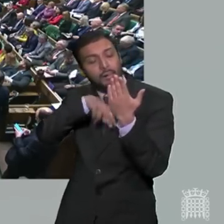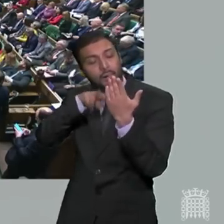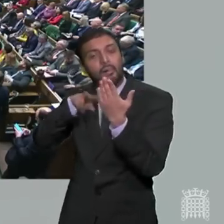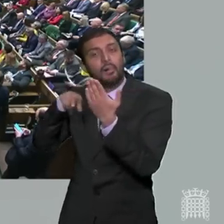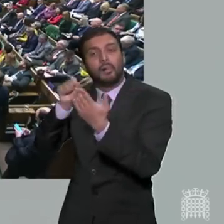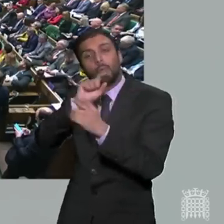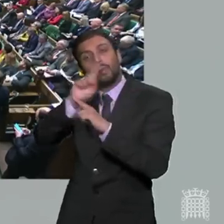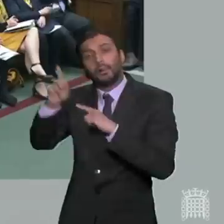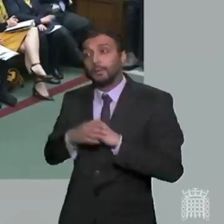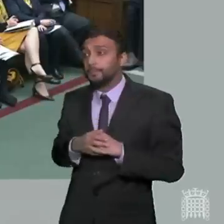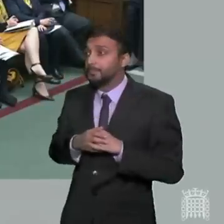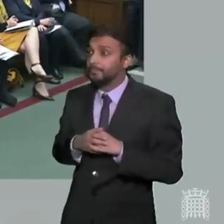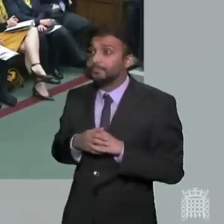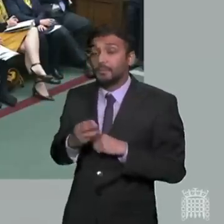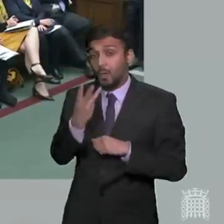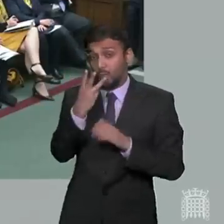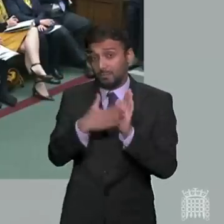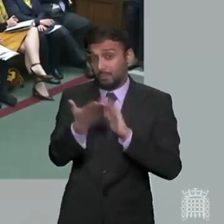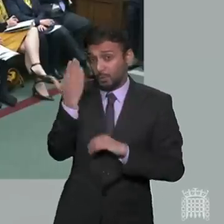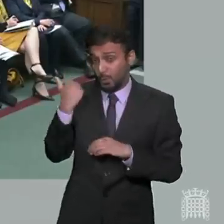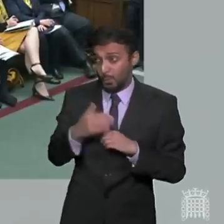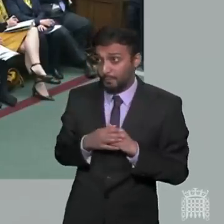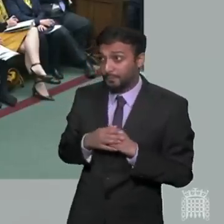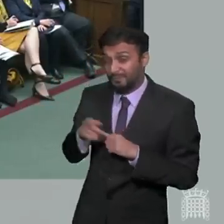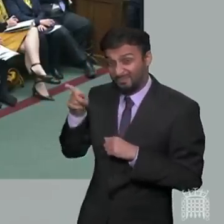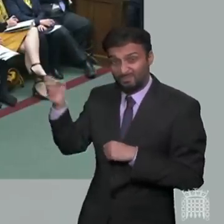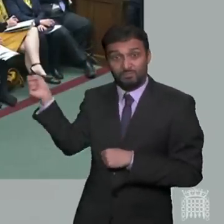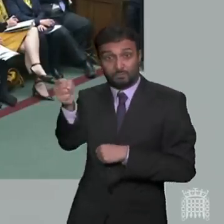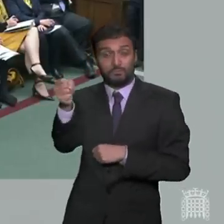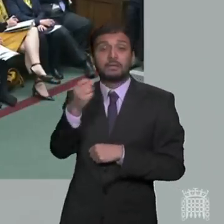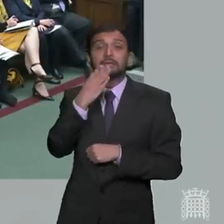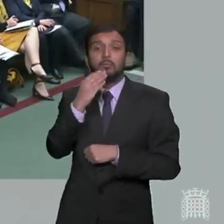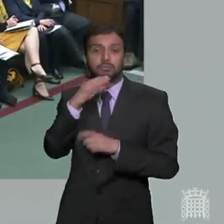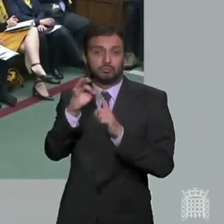Just three months ago, this appointed interim Prime Minister said in Scotland: “We live